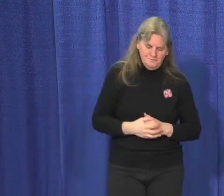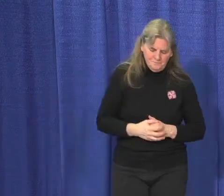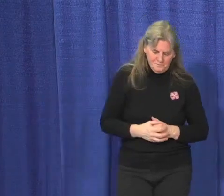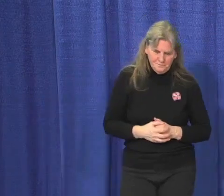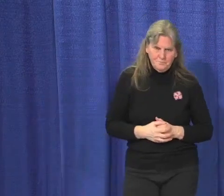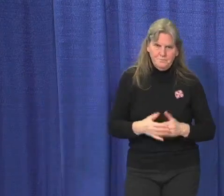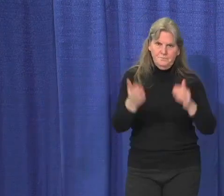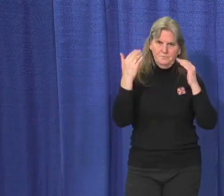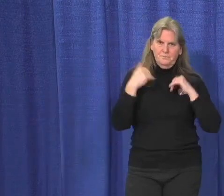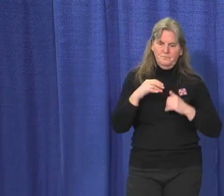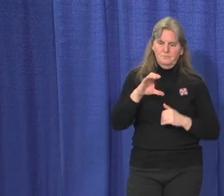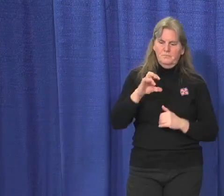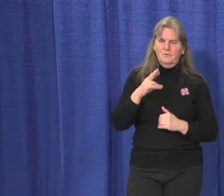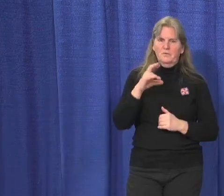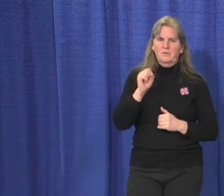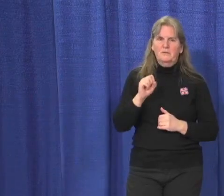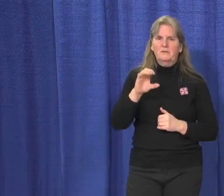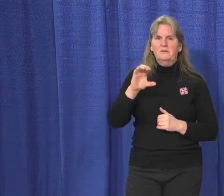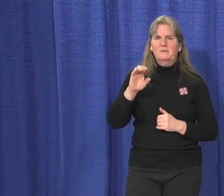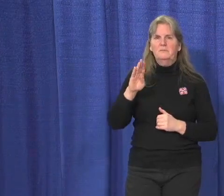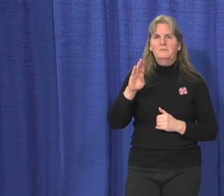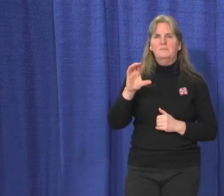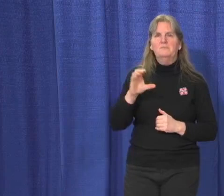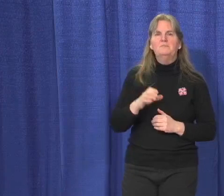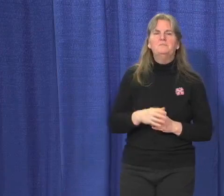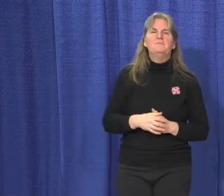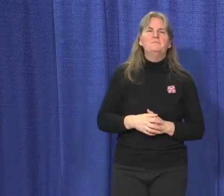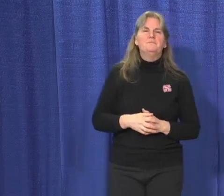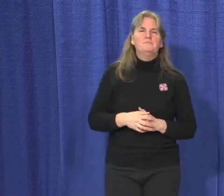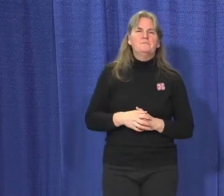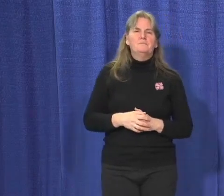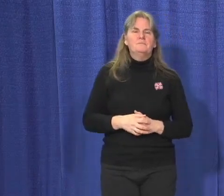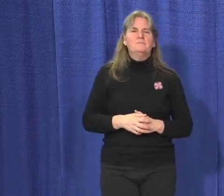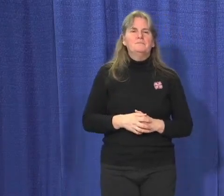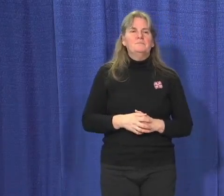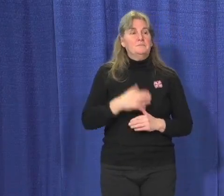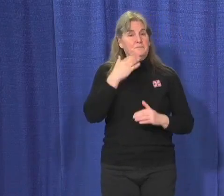Reporter: I don't. Pat: Chris from the CBC.